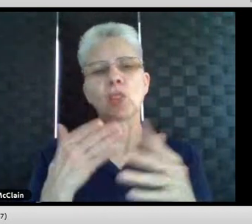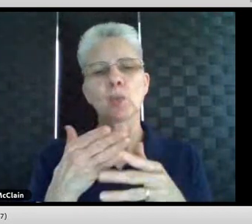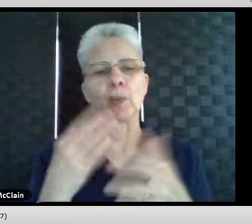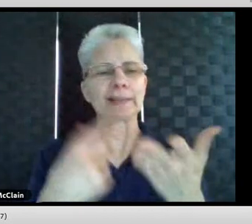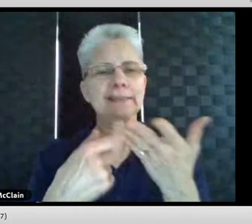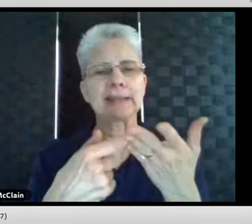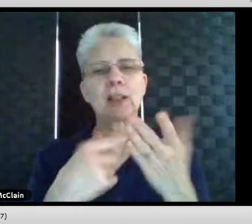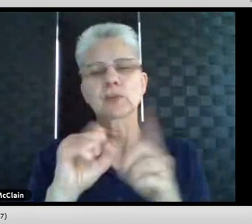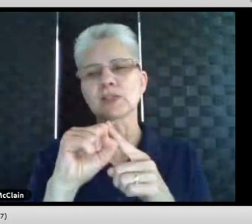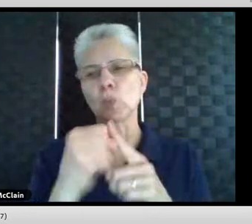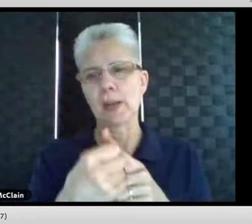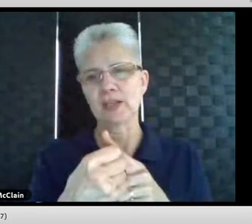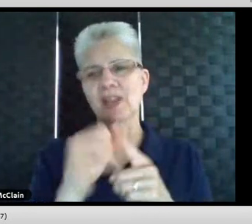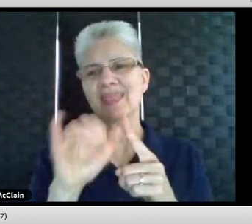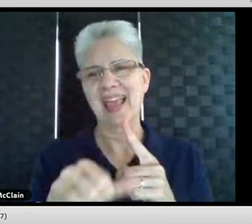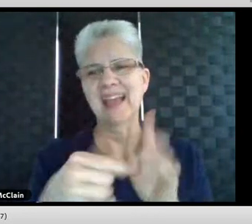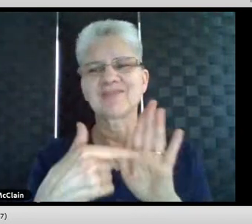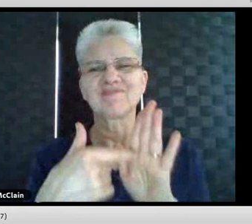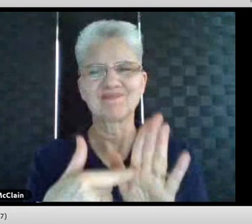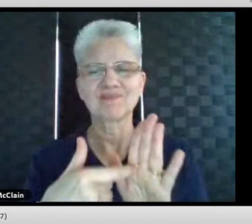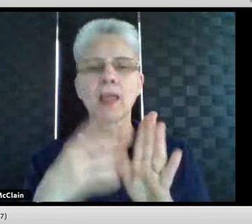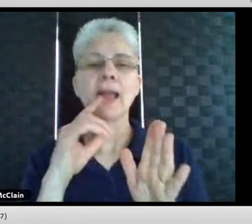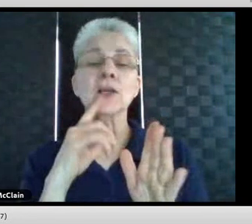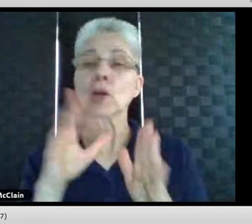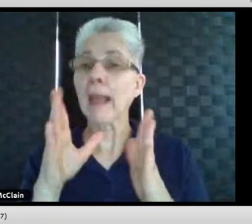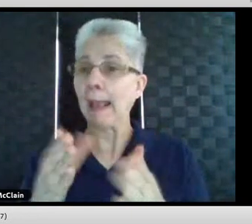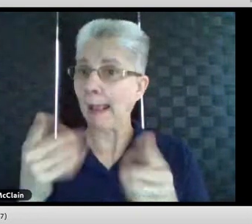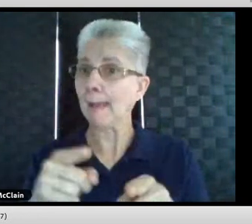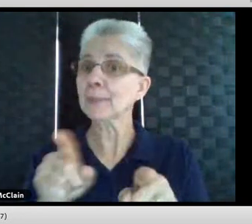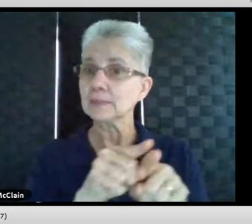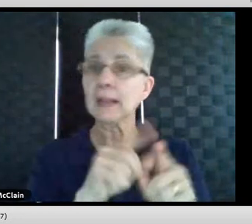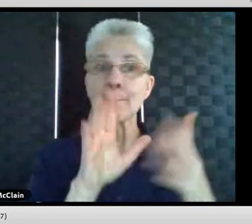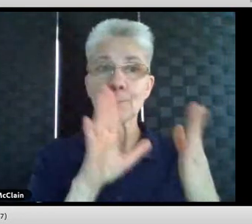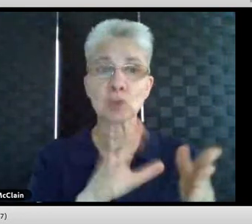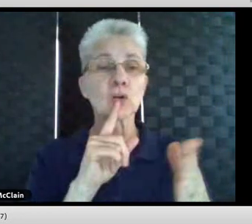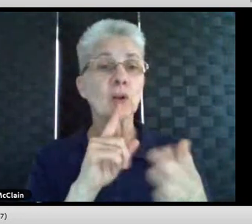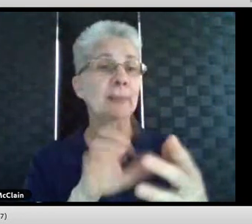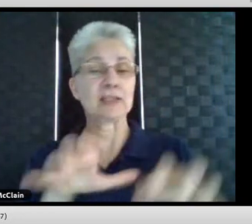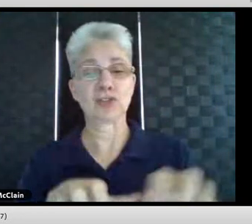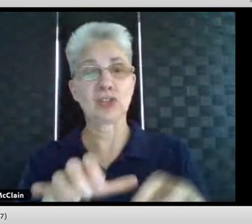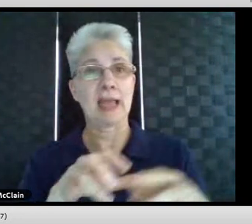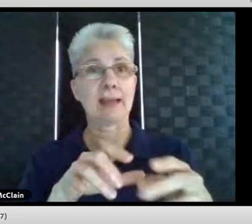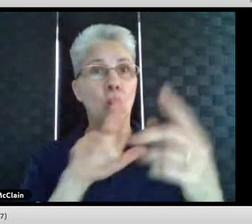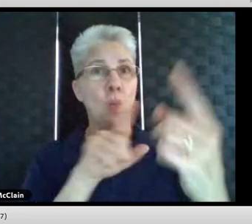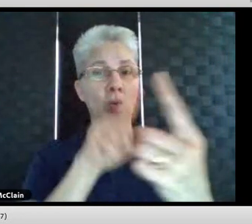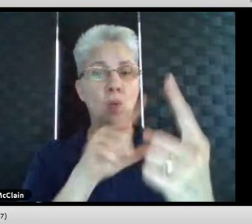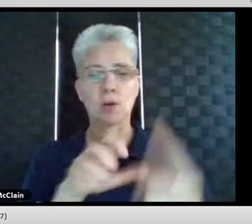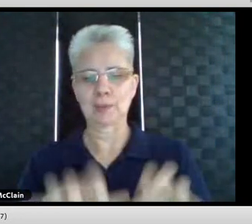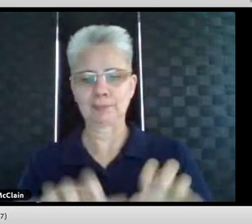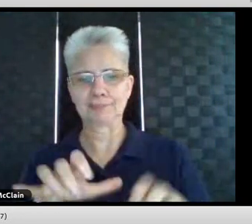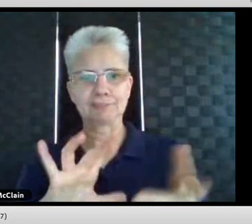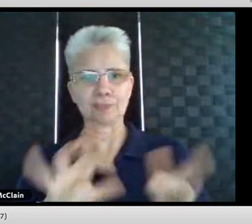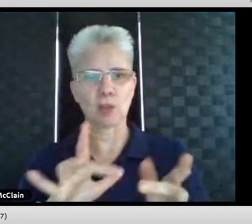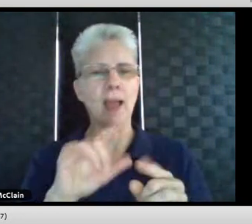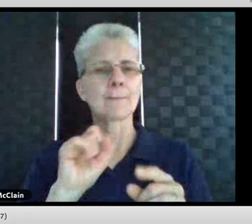a situation, and this could happen in person, or it could be a chat, but I just want to... Did the link work?